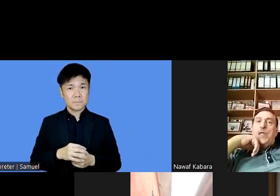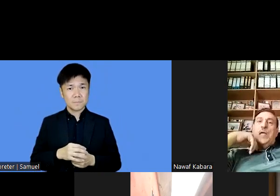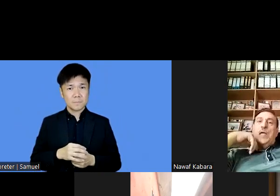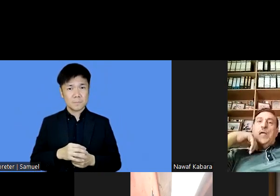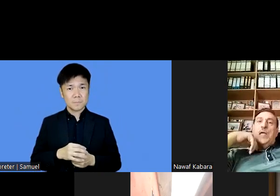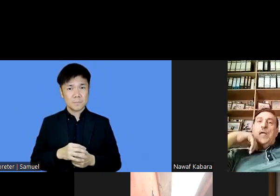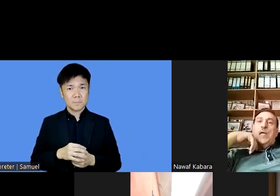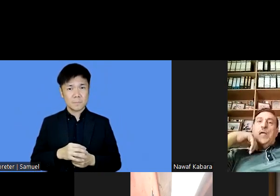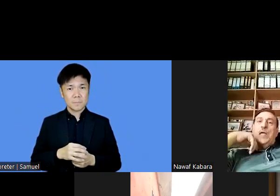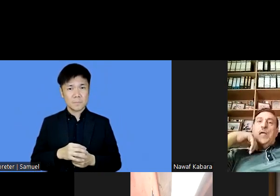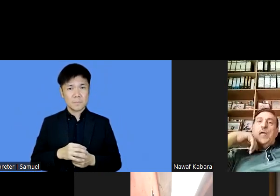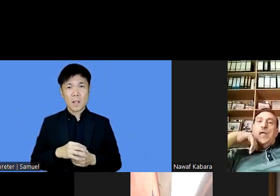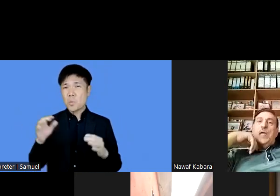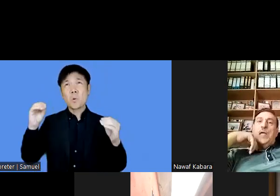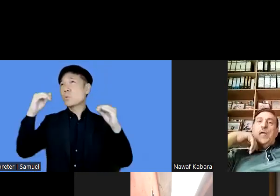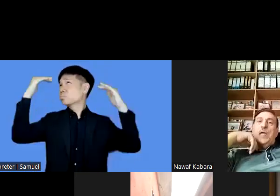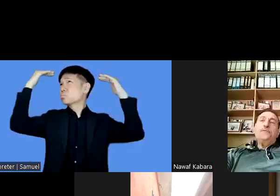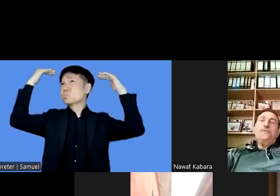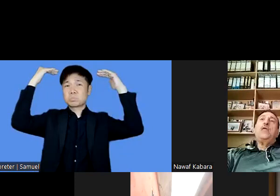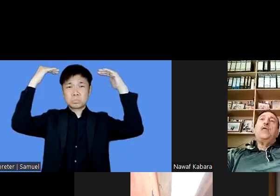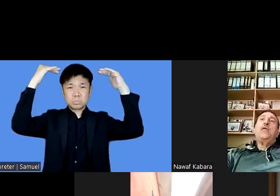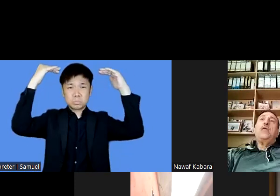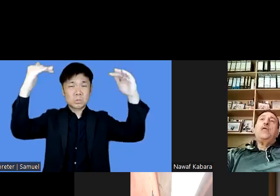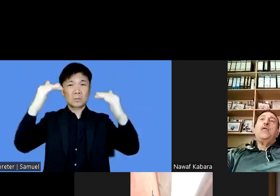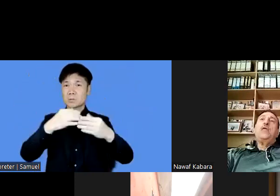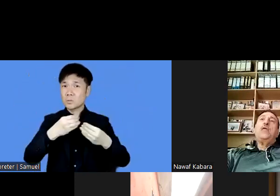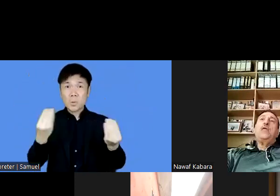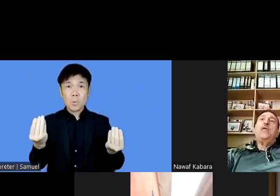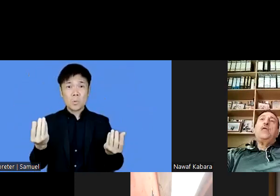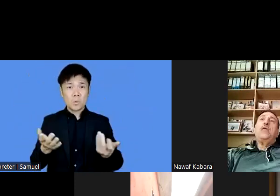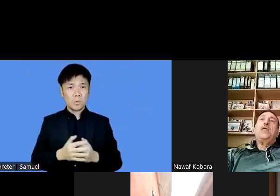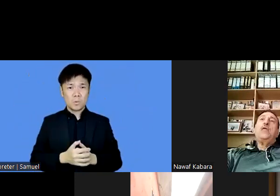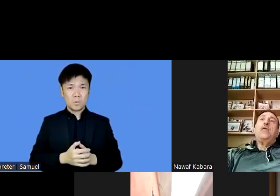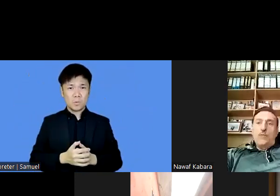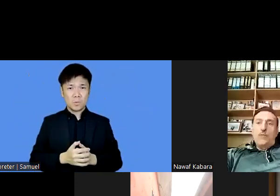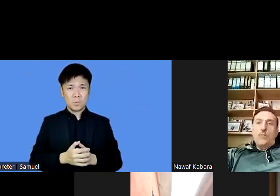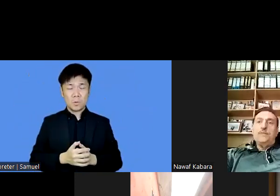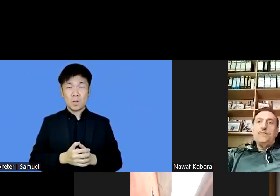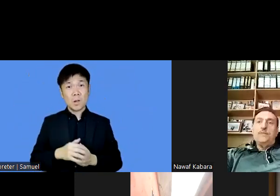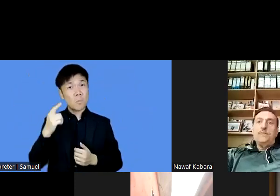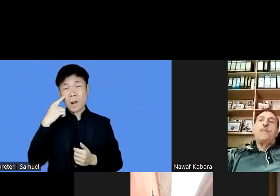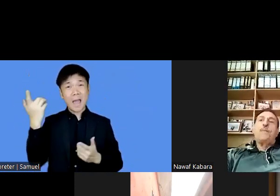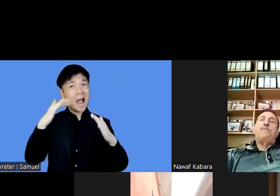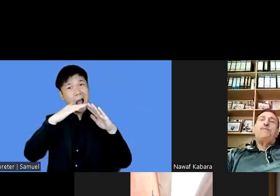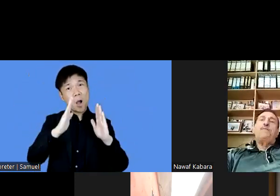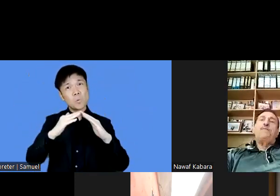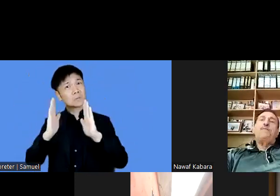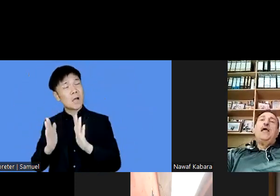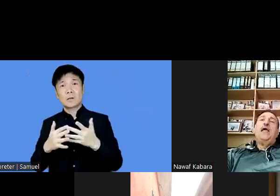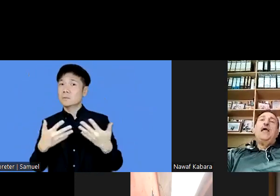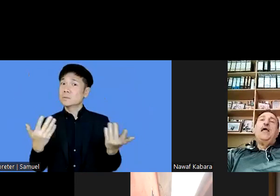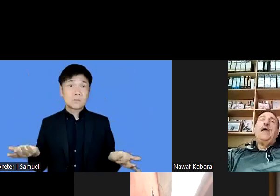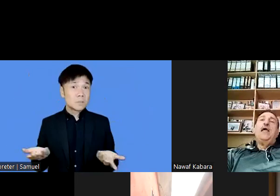without any shelter because theft left their places, their moment and they went into the